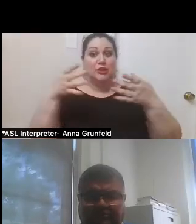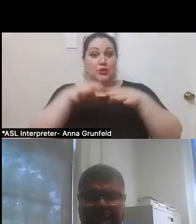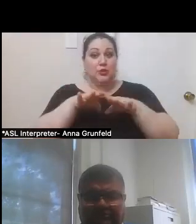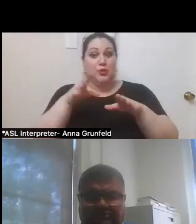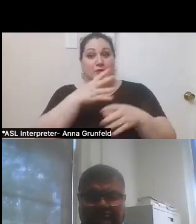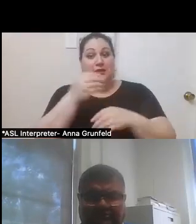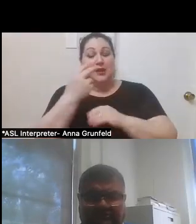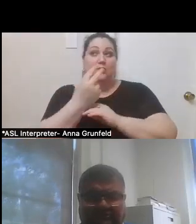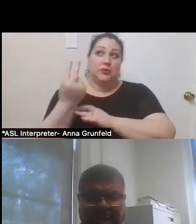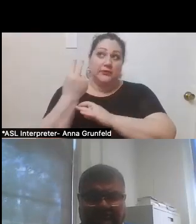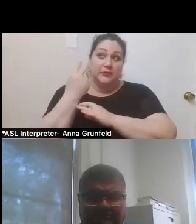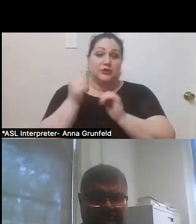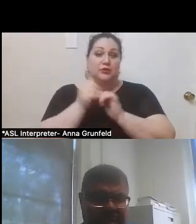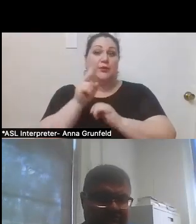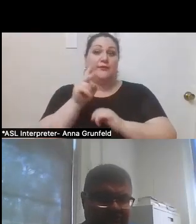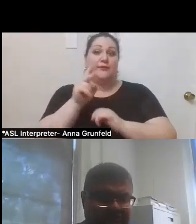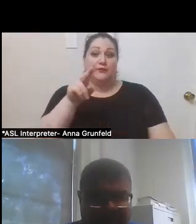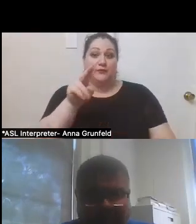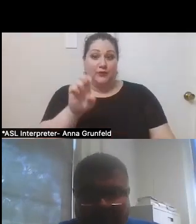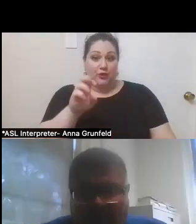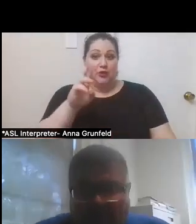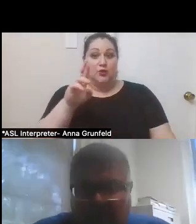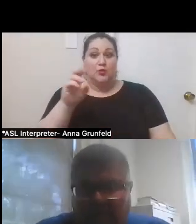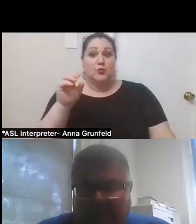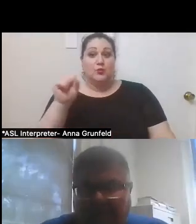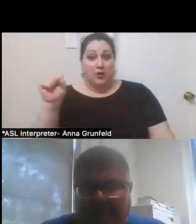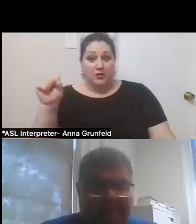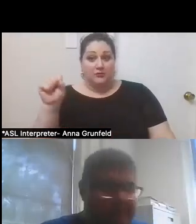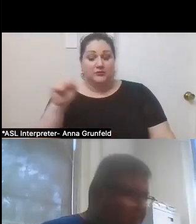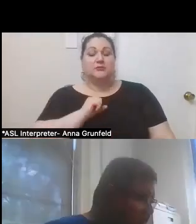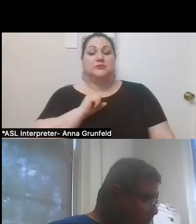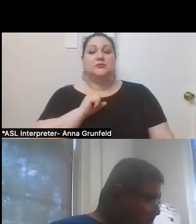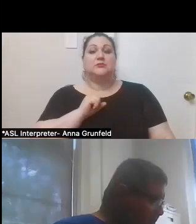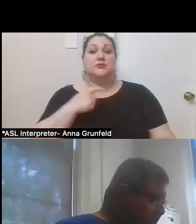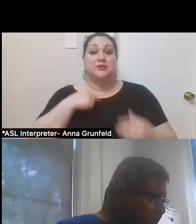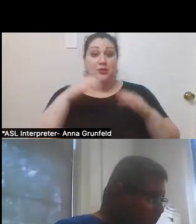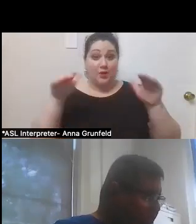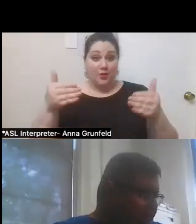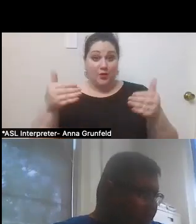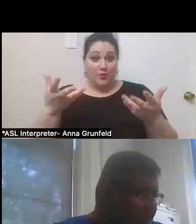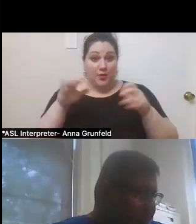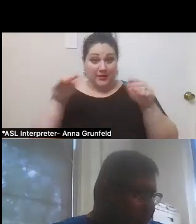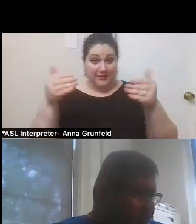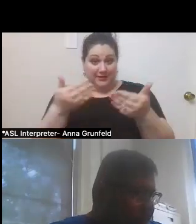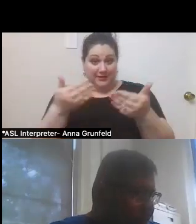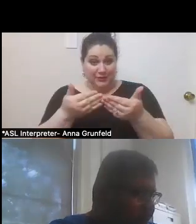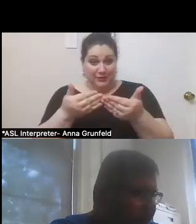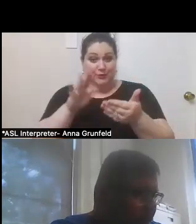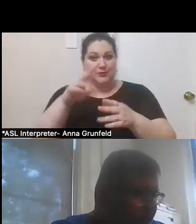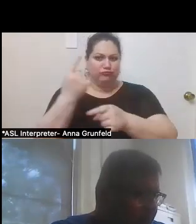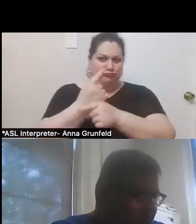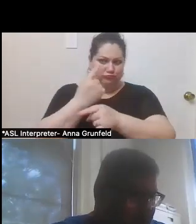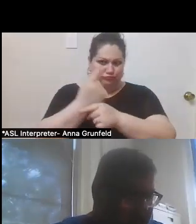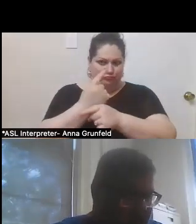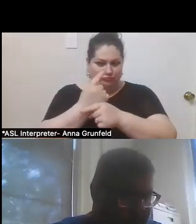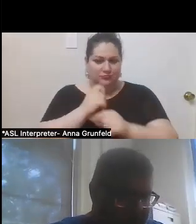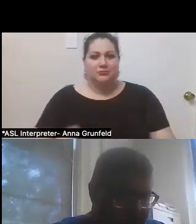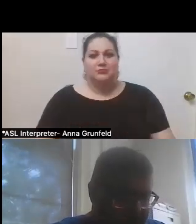and I would just like to introduce Vern properly. Just give me one moment.